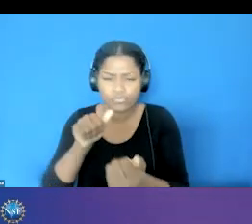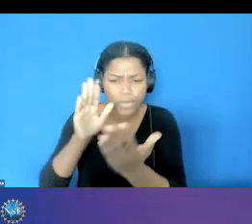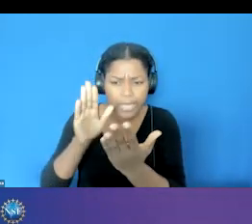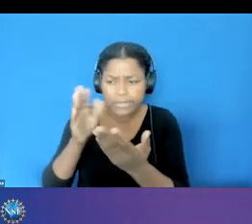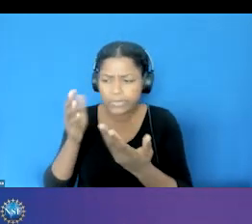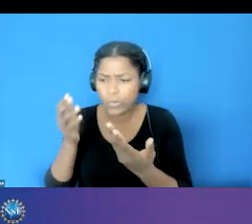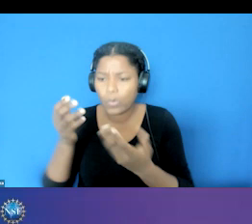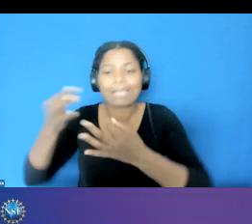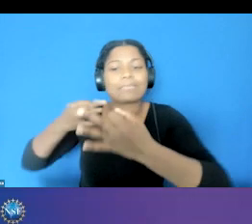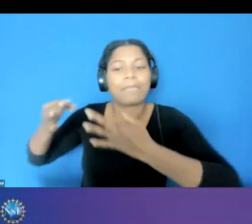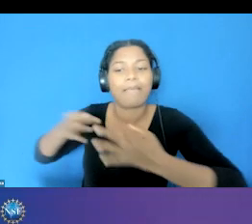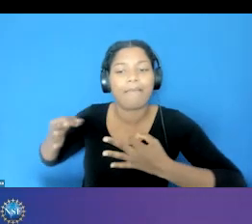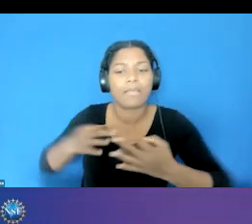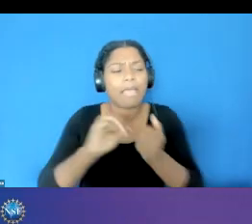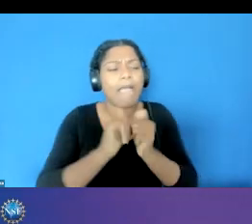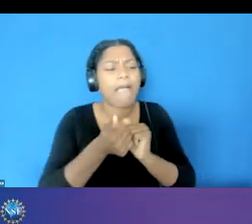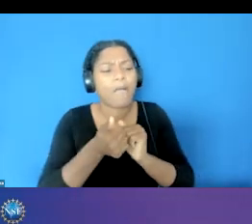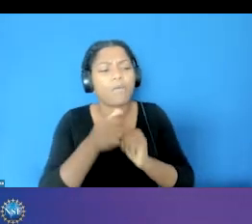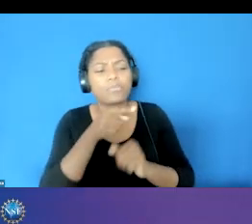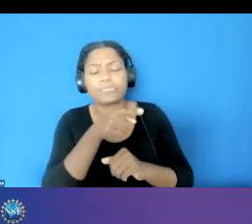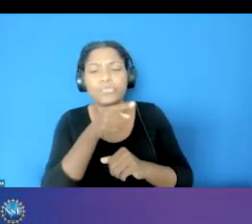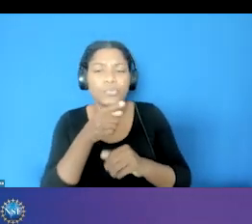or tell us how you're going to address that overdue project report.